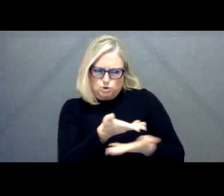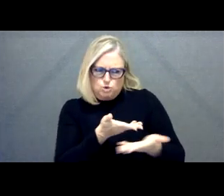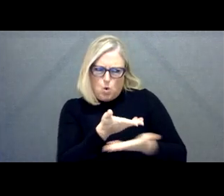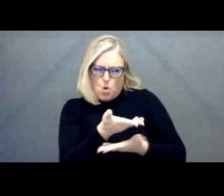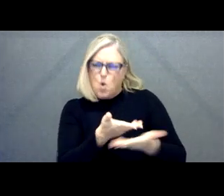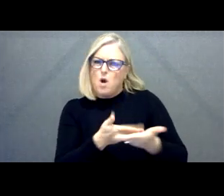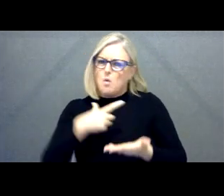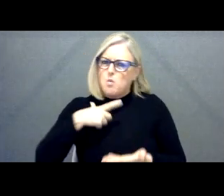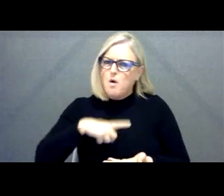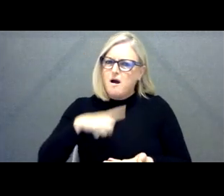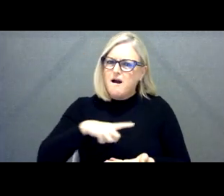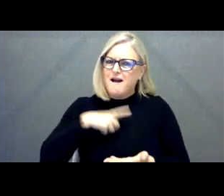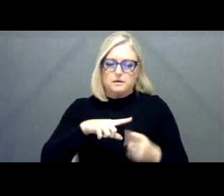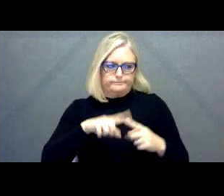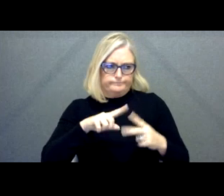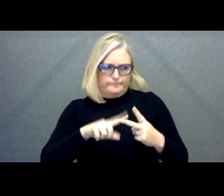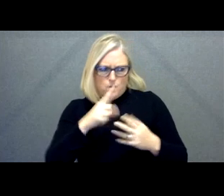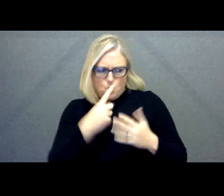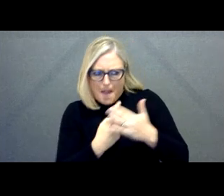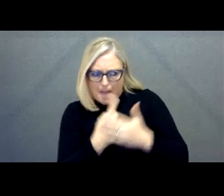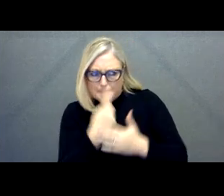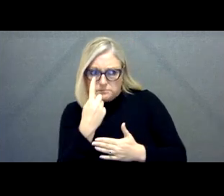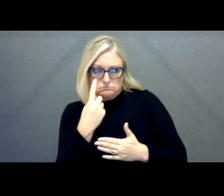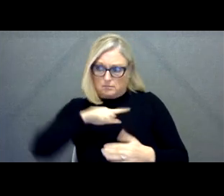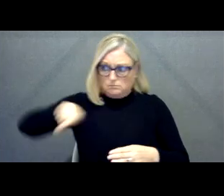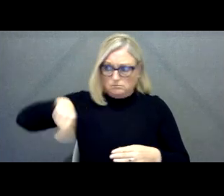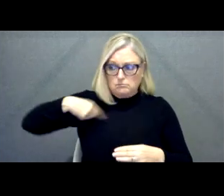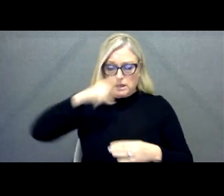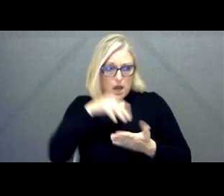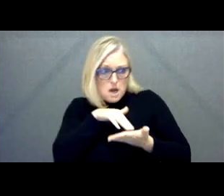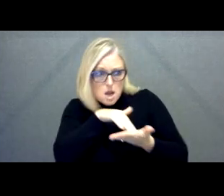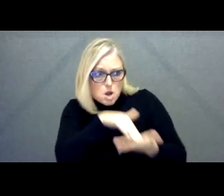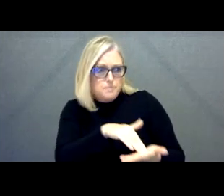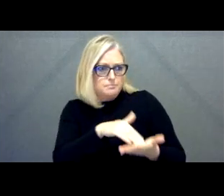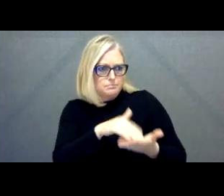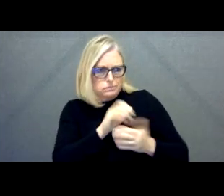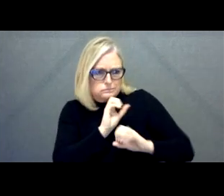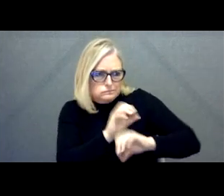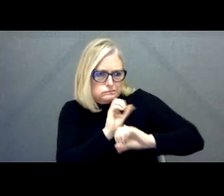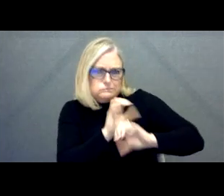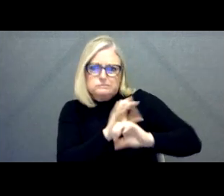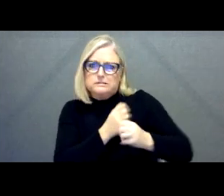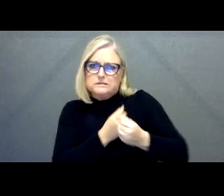help with um is there something that agencies can do more to help you is there a different style of